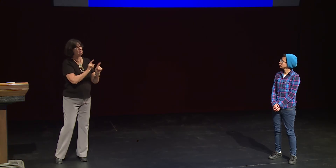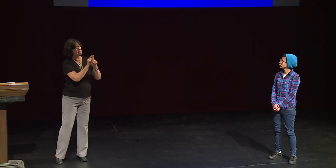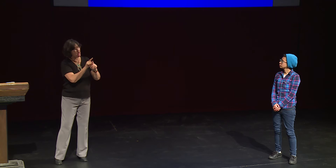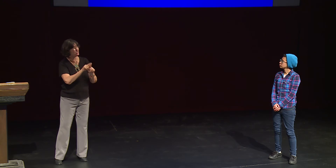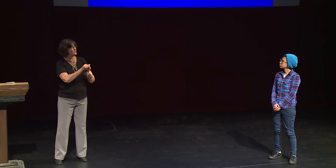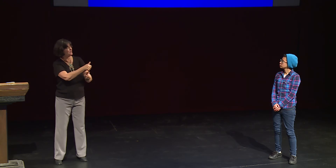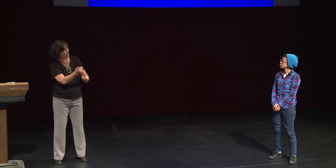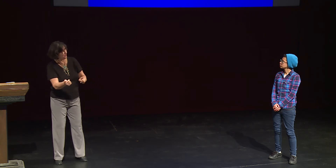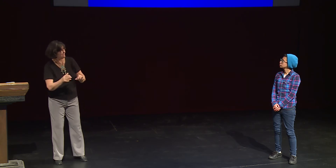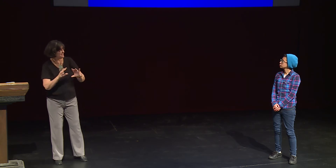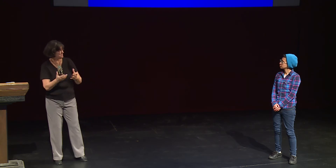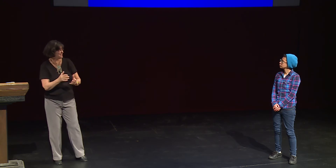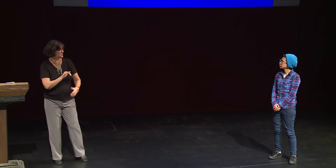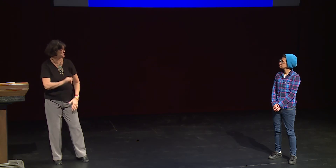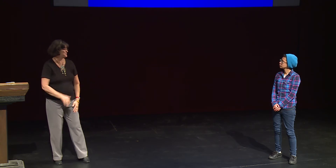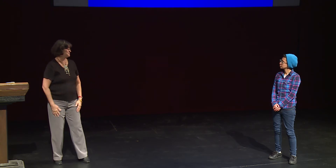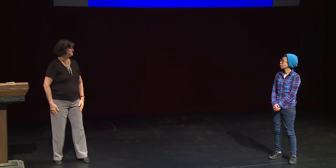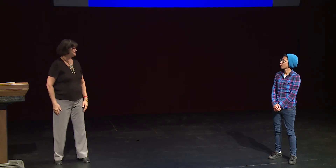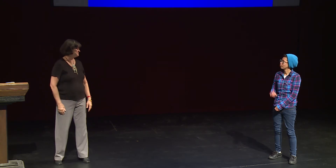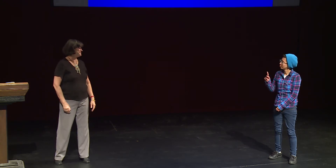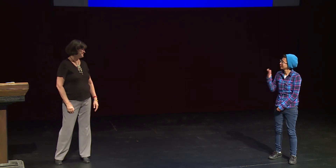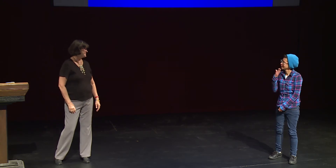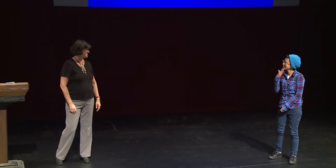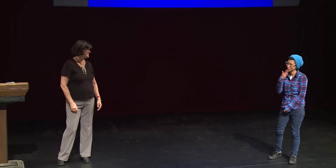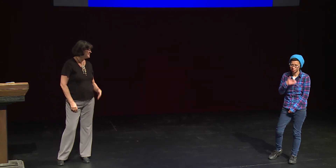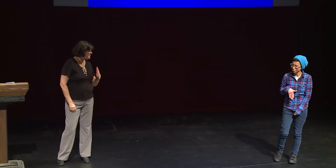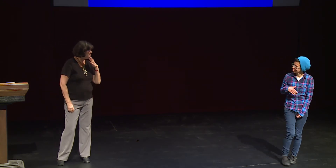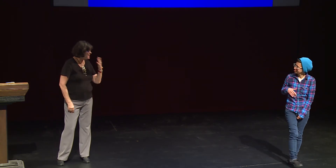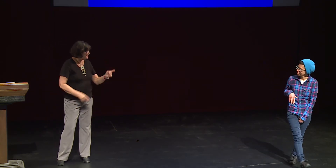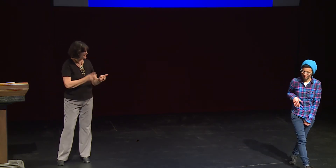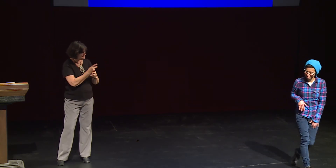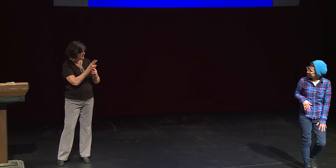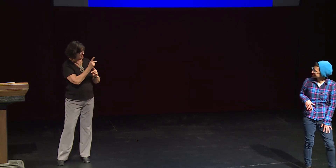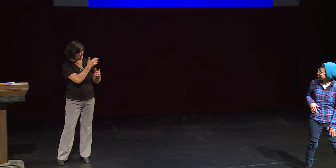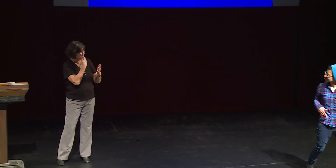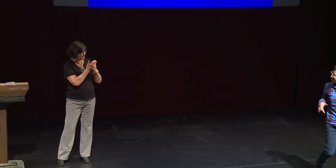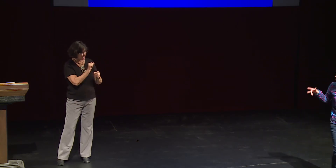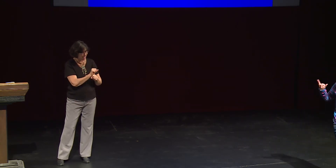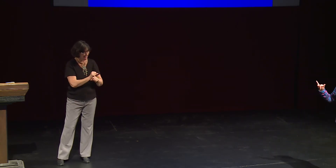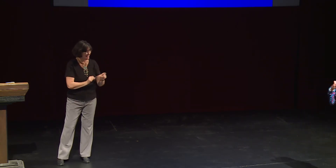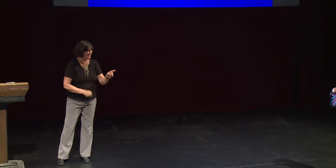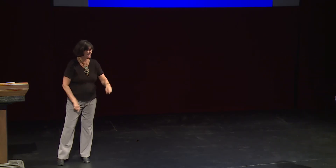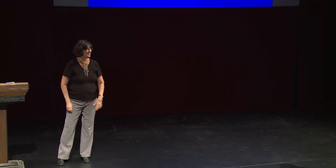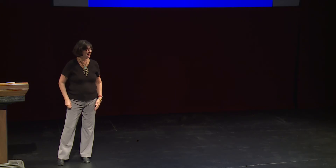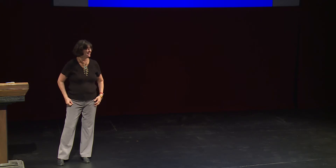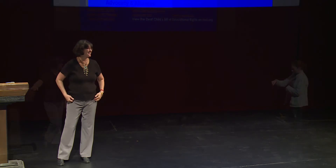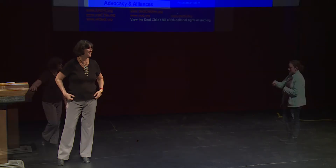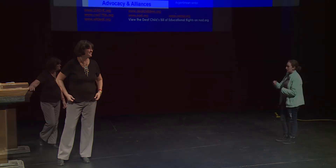and they can be resources to the other families in their community. Thank you so much for the work that you do.